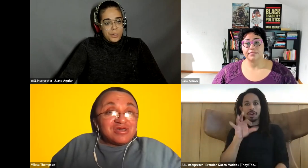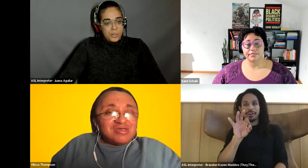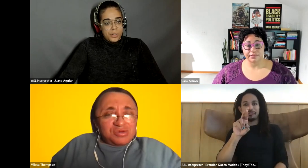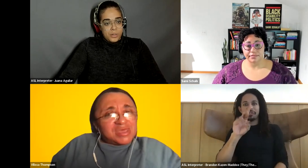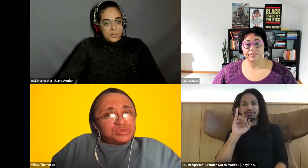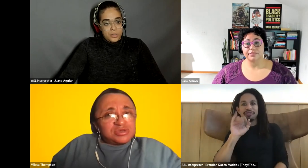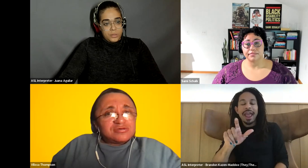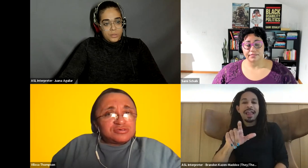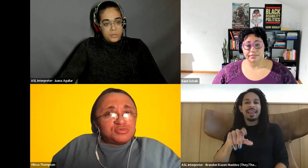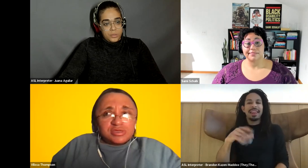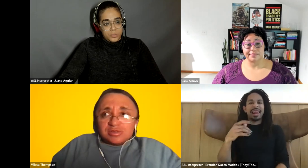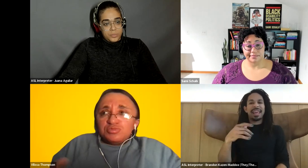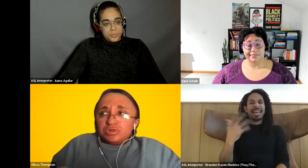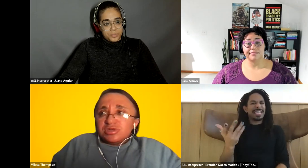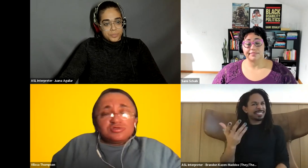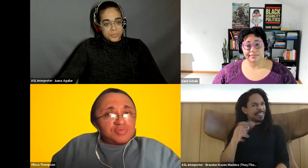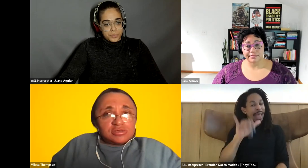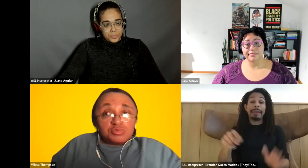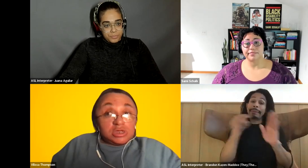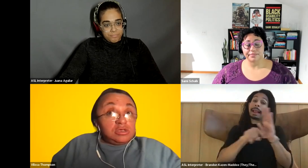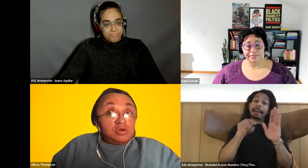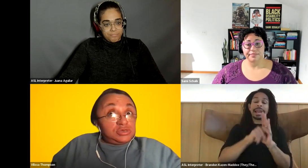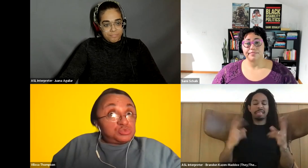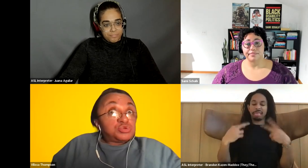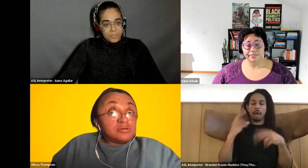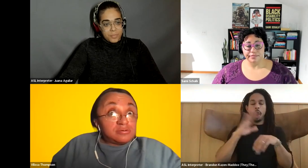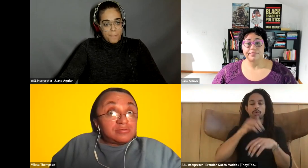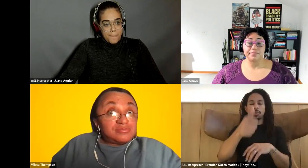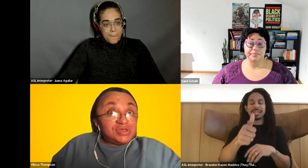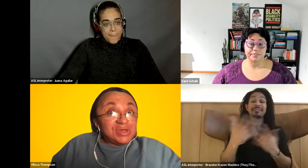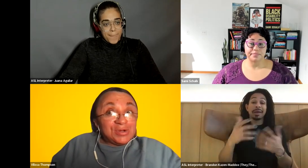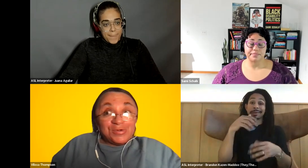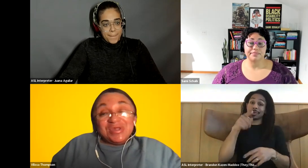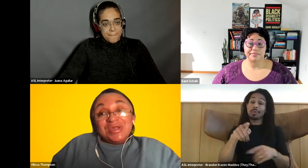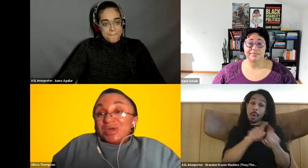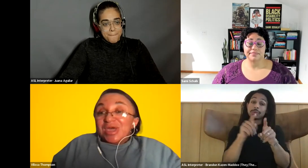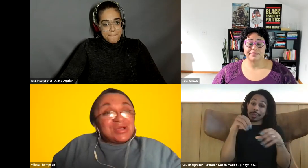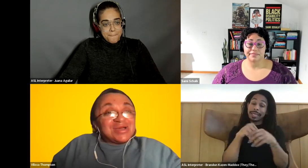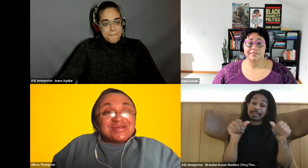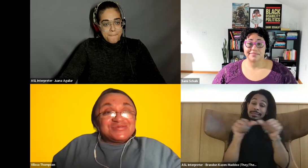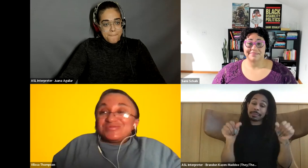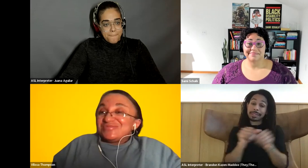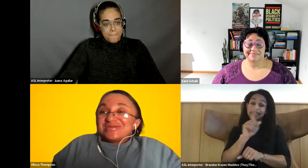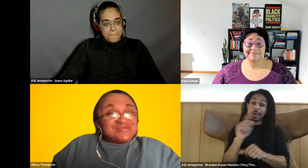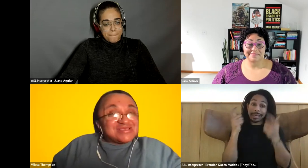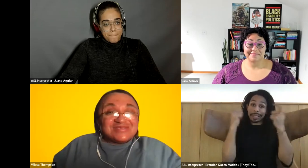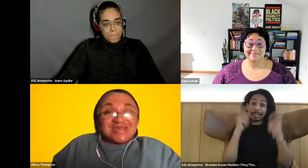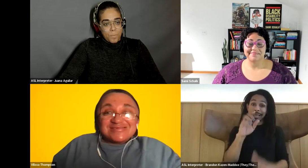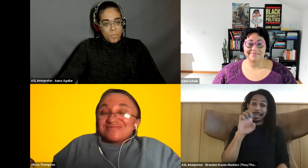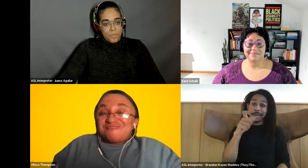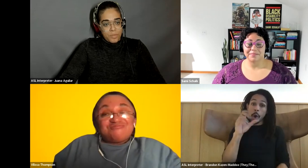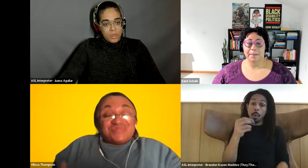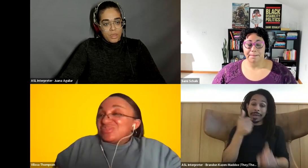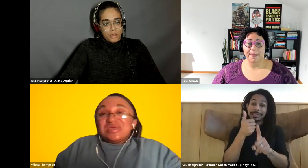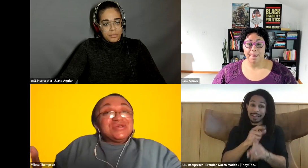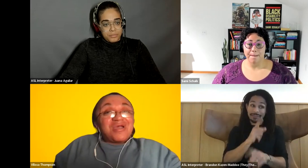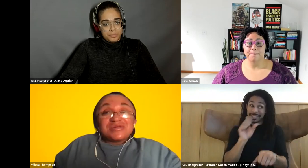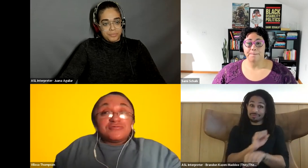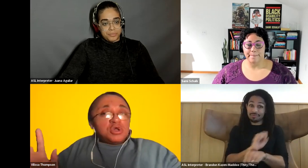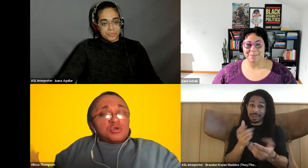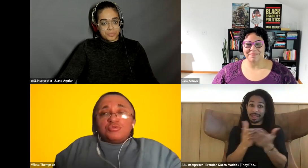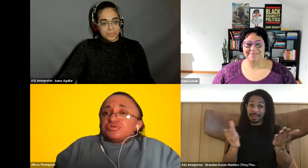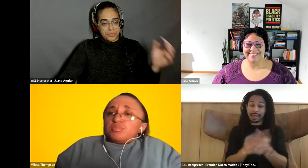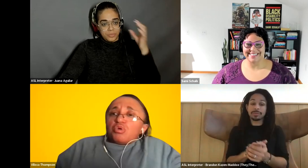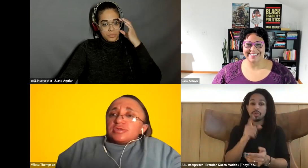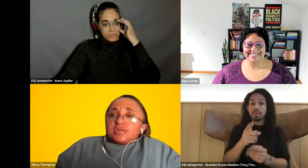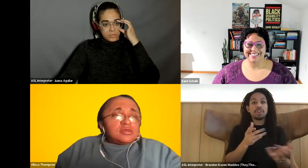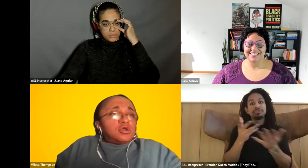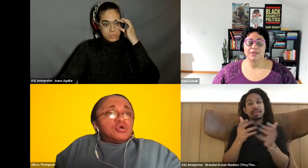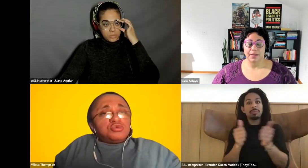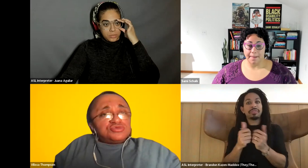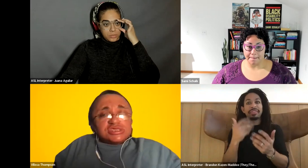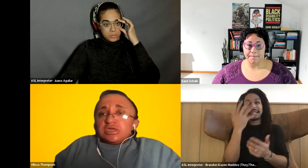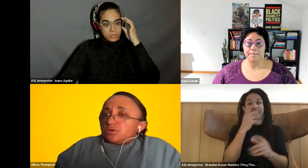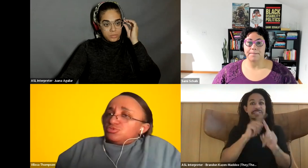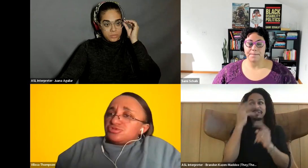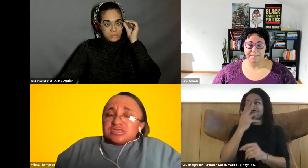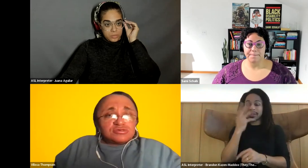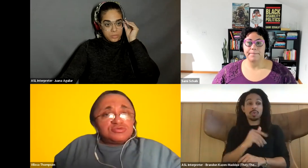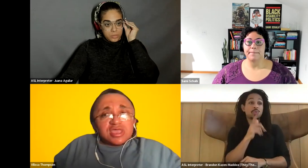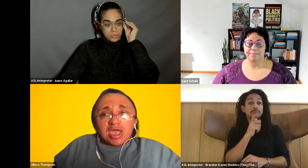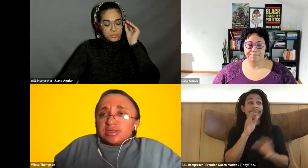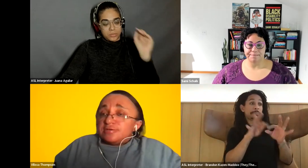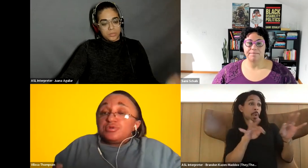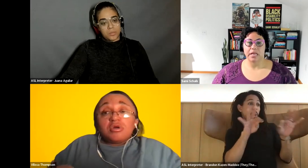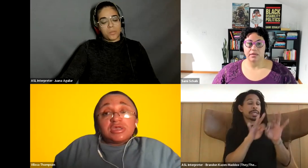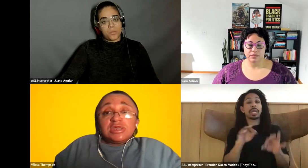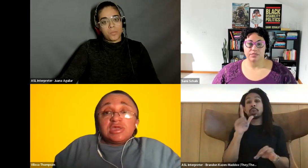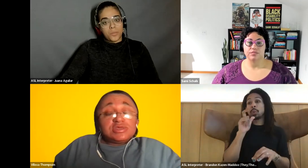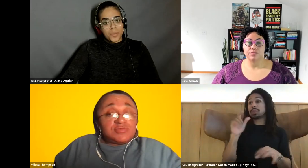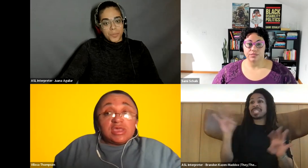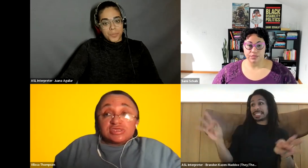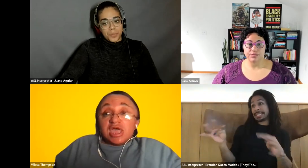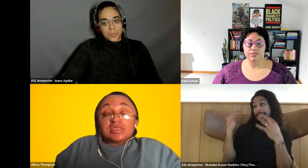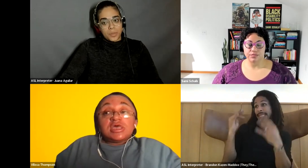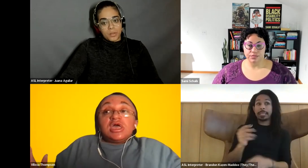Vilissa Thompson: you know that's real too, particularly when you're in spaces where ego is real. You know that I like. You know you deal with these spaces. There's not a hierarchy of who's important? And who's seen? You know who's this? Who's that. And if you are in a space that